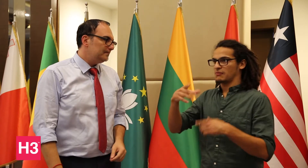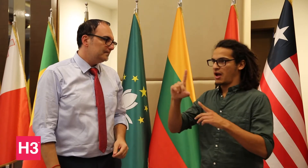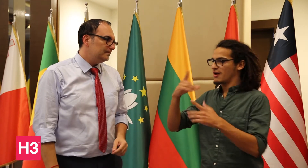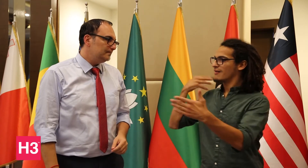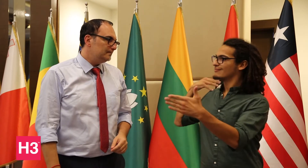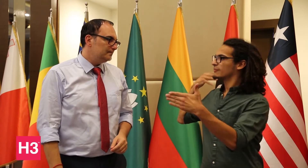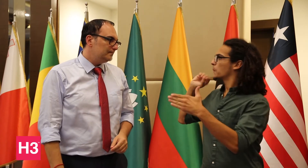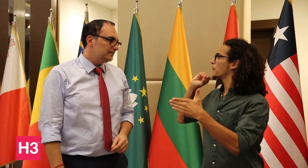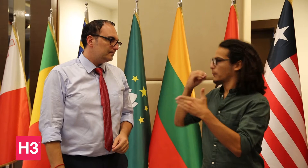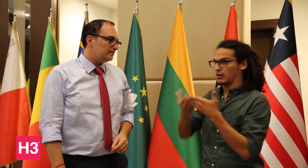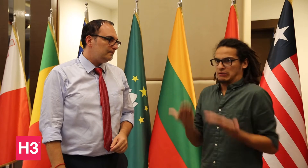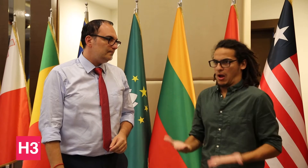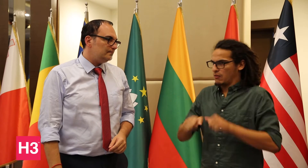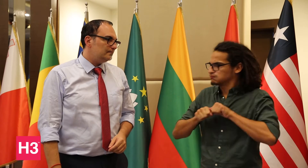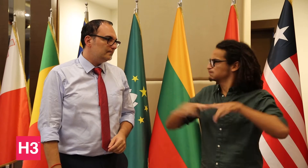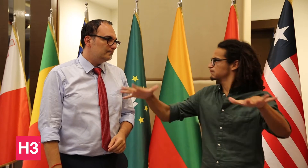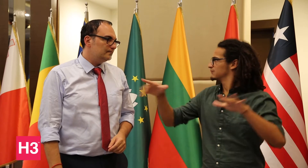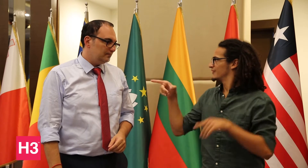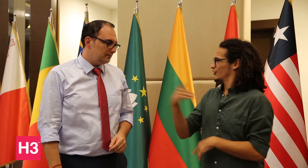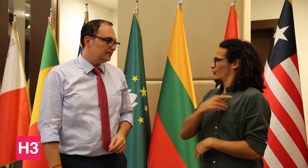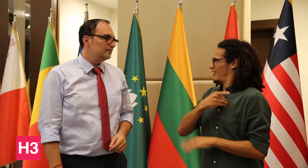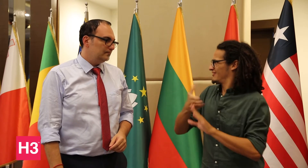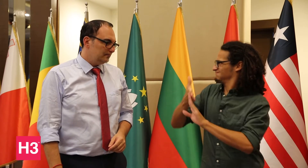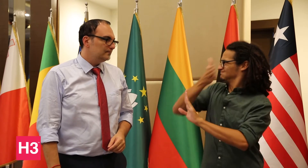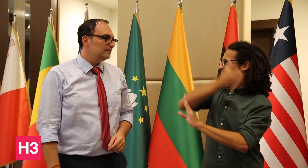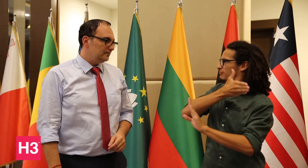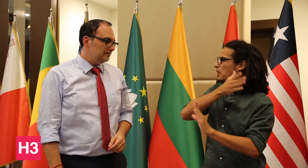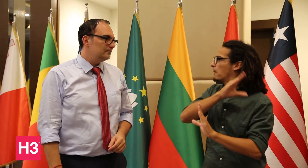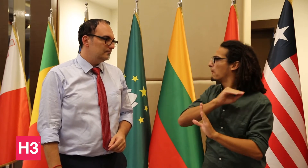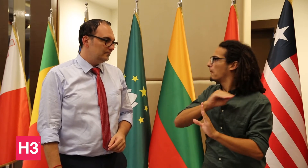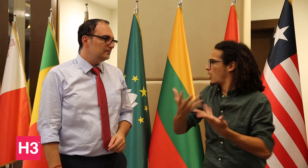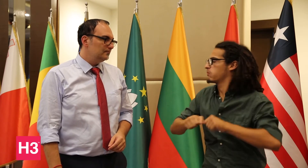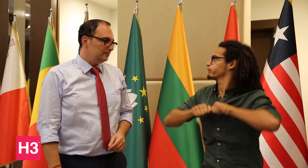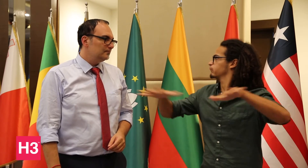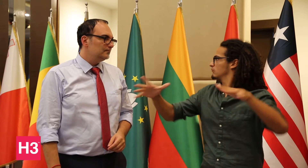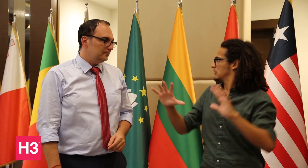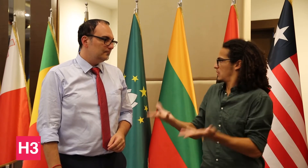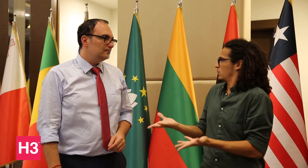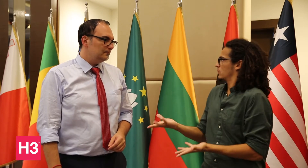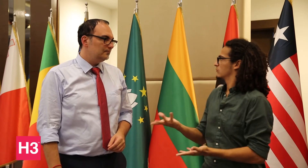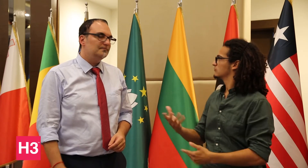But why now? Donalda and all this happened in the past, how did this come up again?